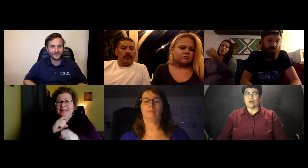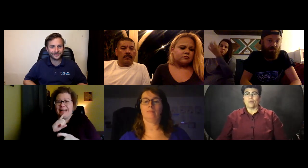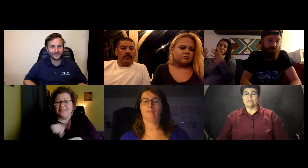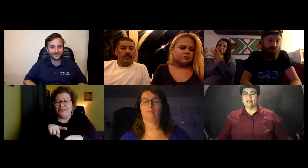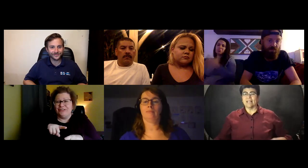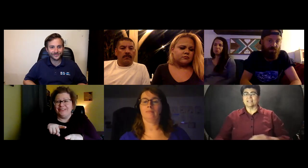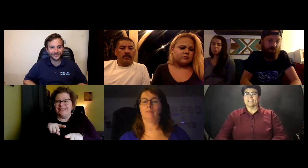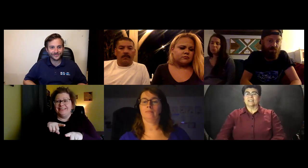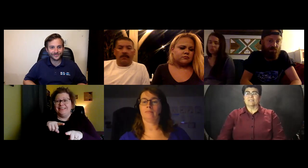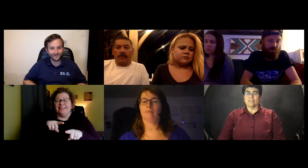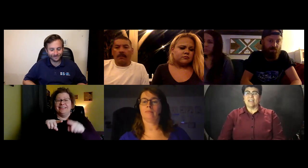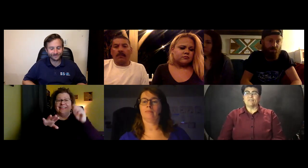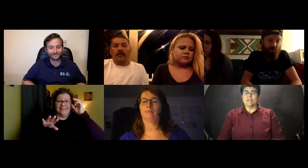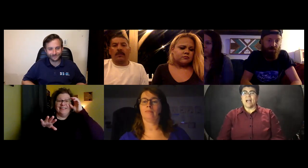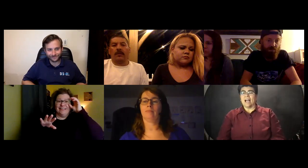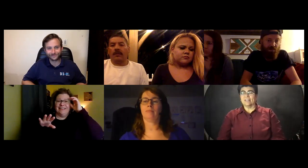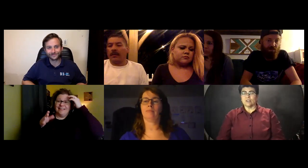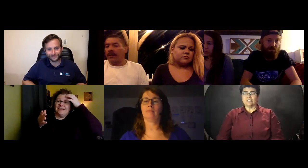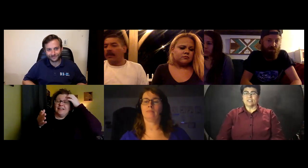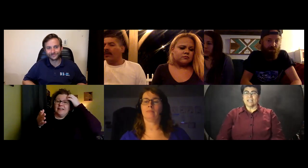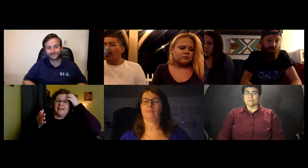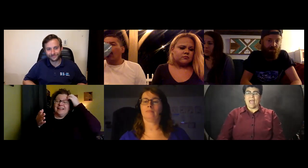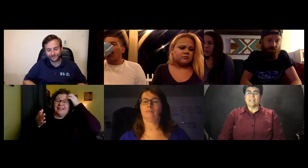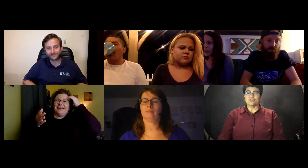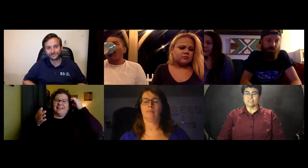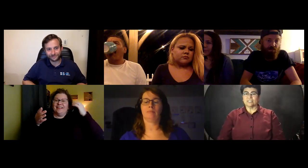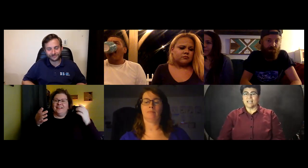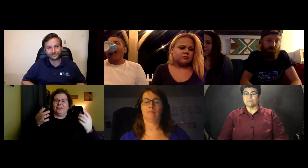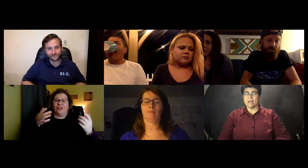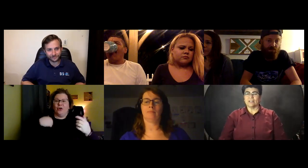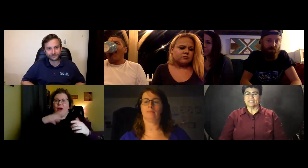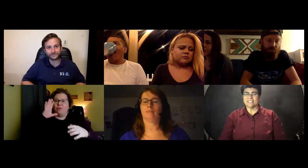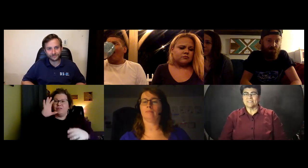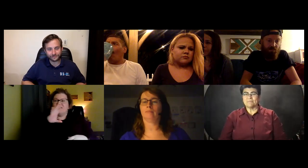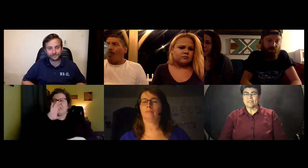we felt like